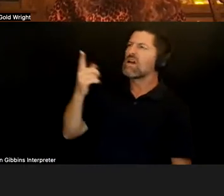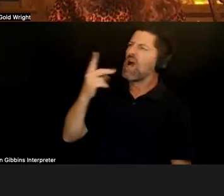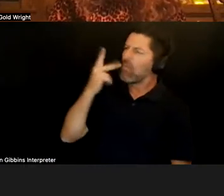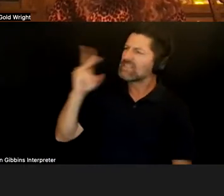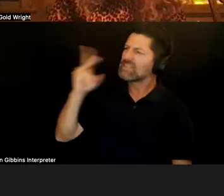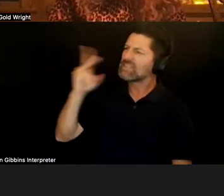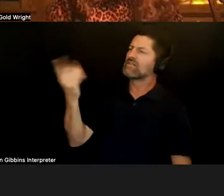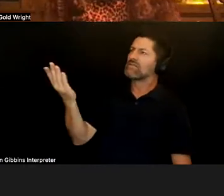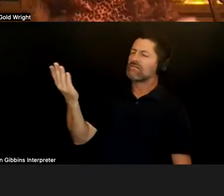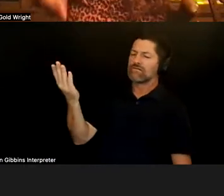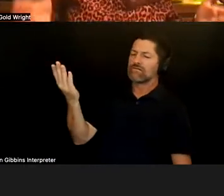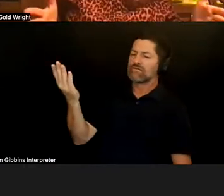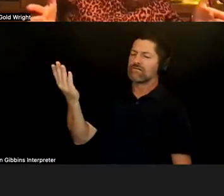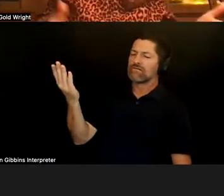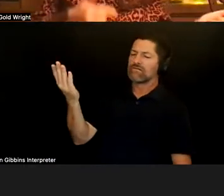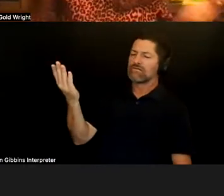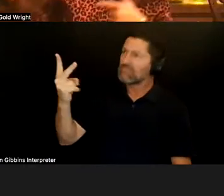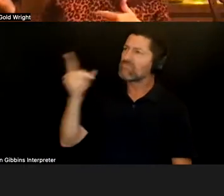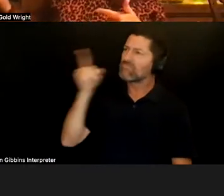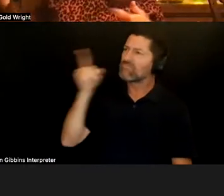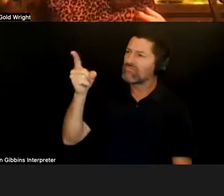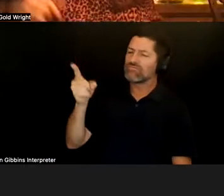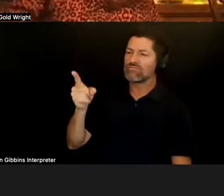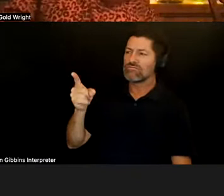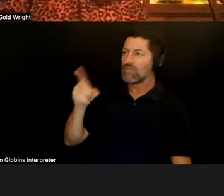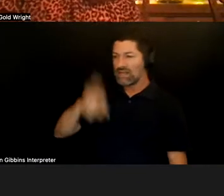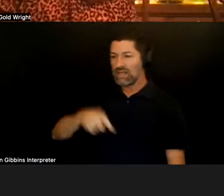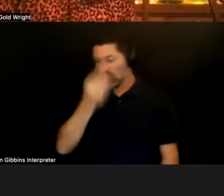20:26:43 I gotta see you because I got to go back to these people and tell them something